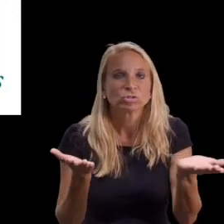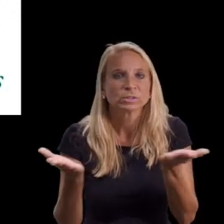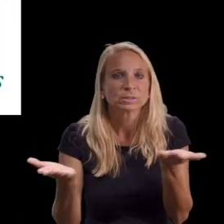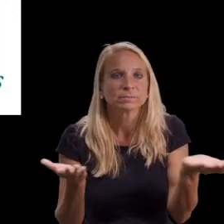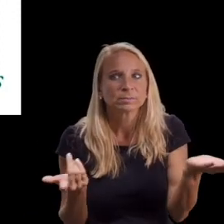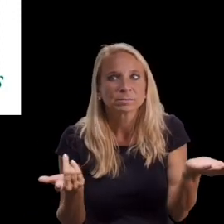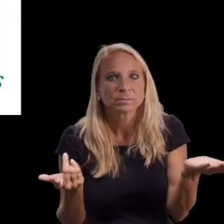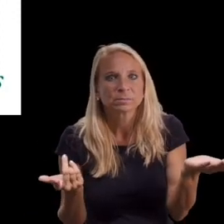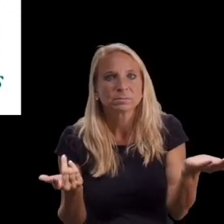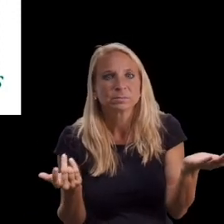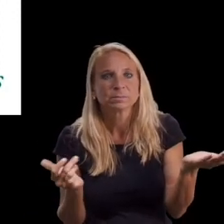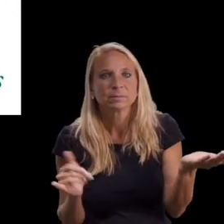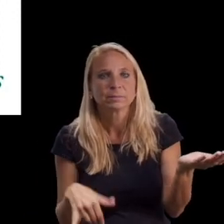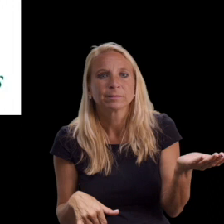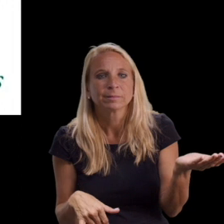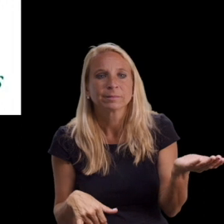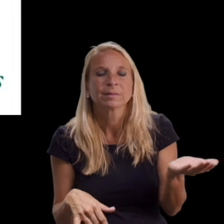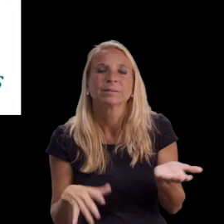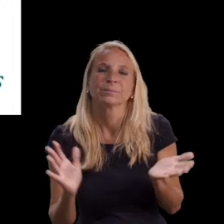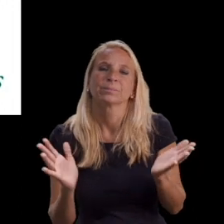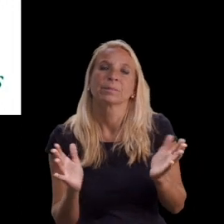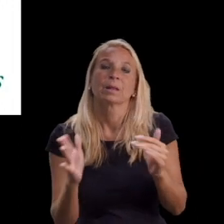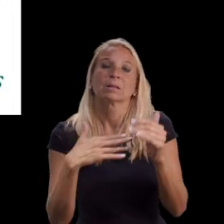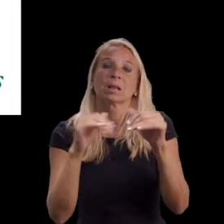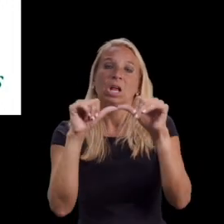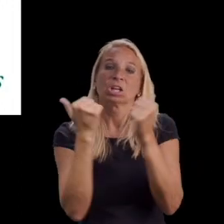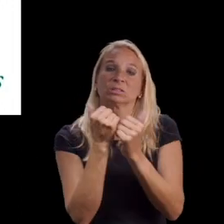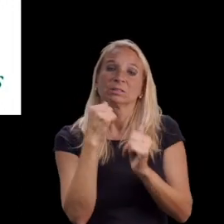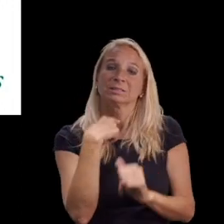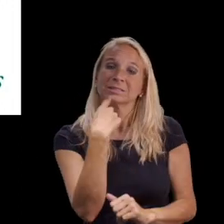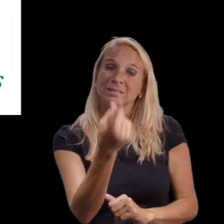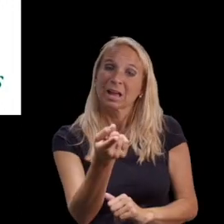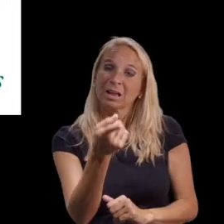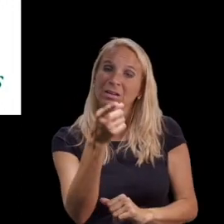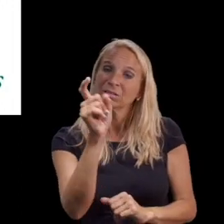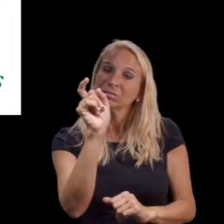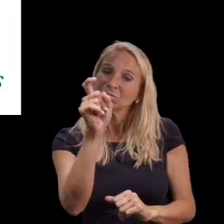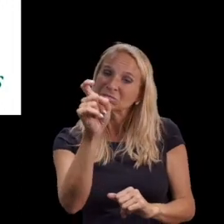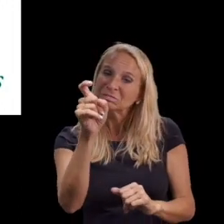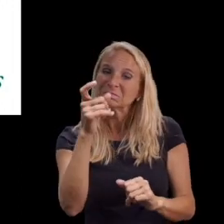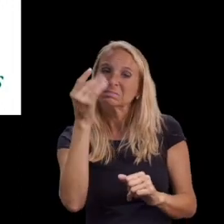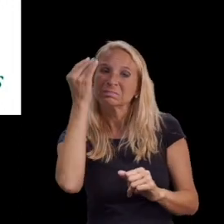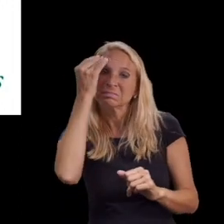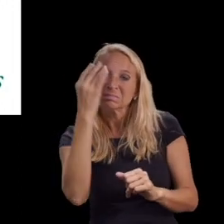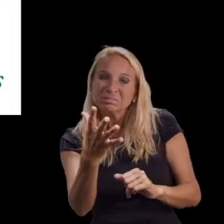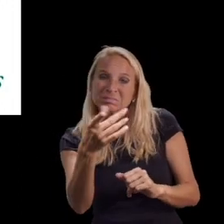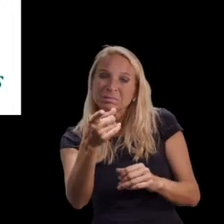Although the agency can tell you that they should also make you aware that as soon as they receive the notification